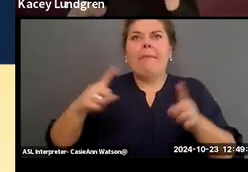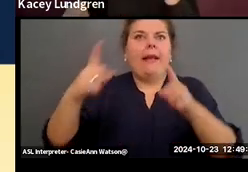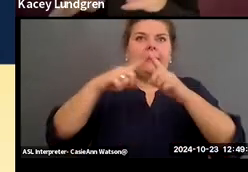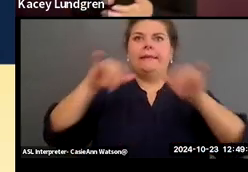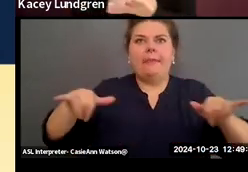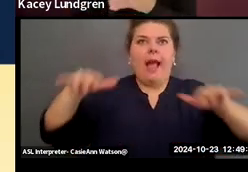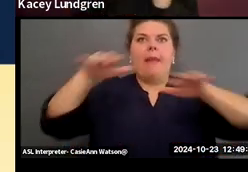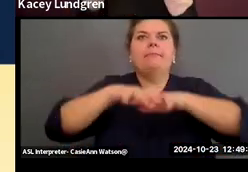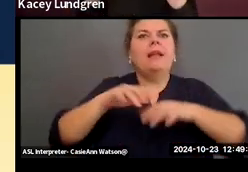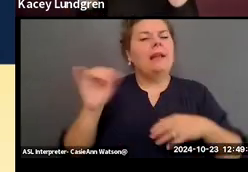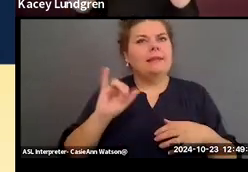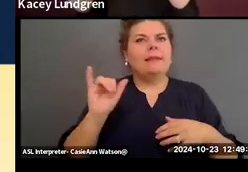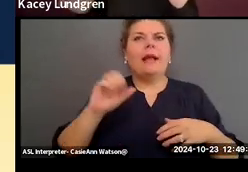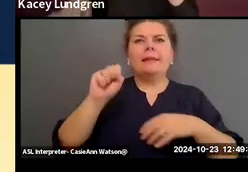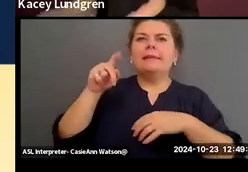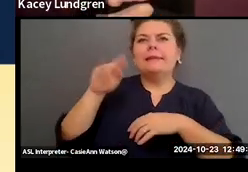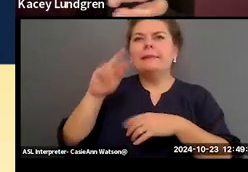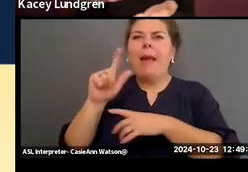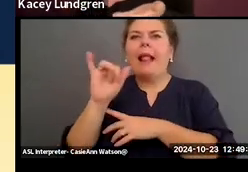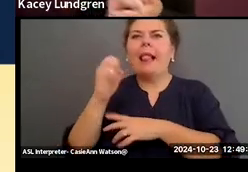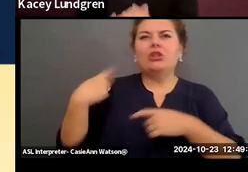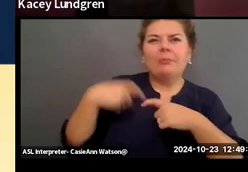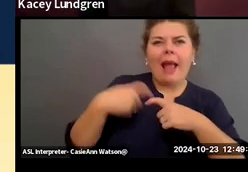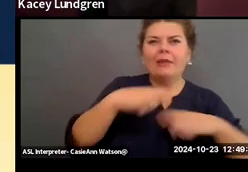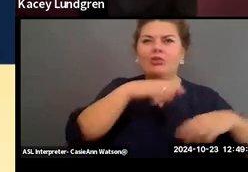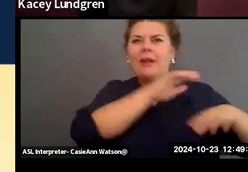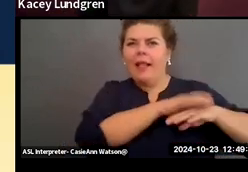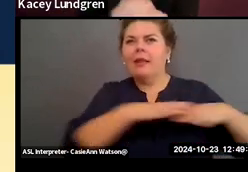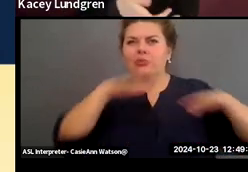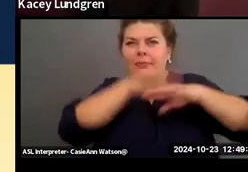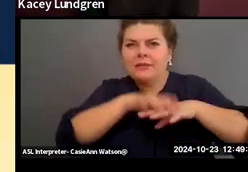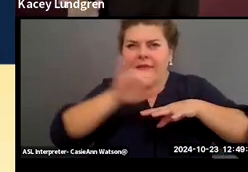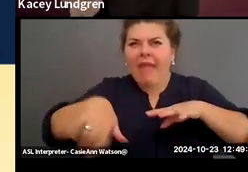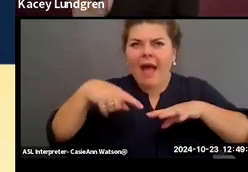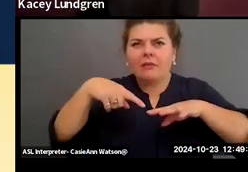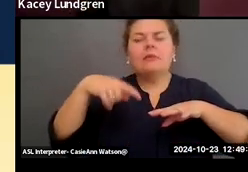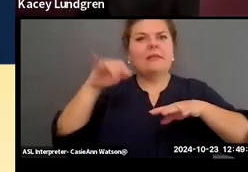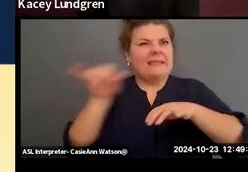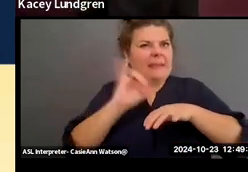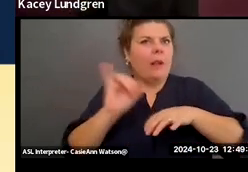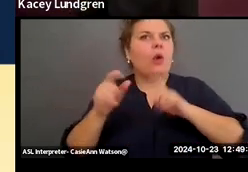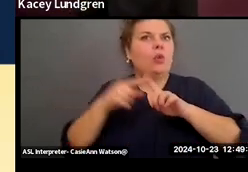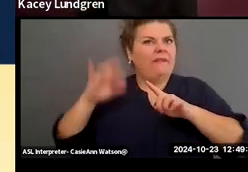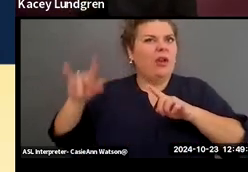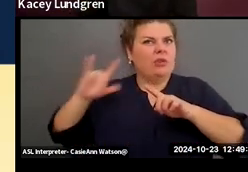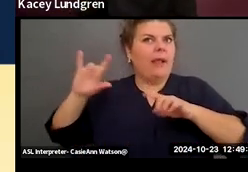So there's a Spanglish aspect of mixing that happens and that's where the finger spelling gets incorporated